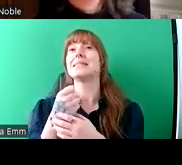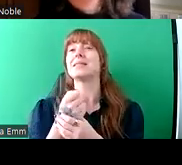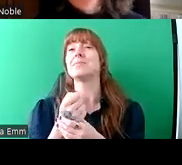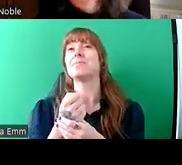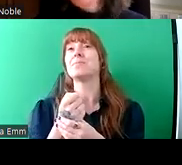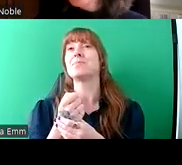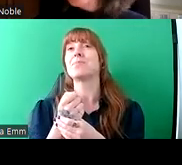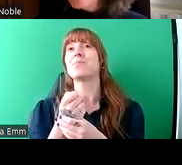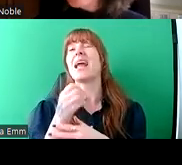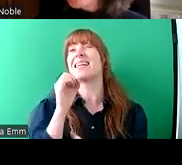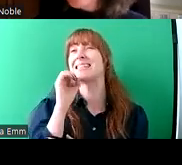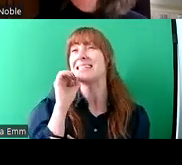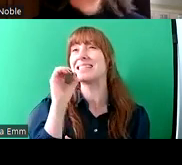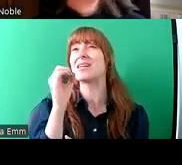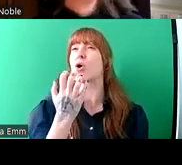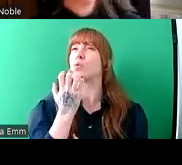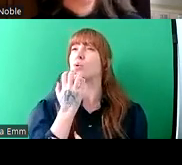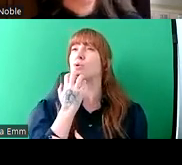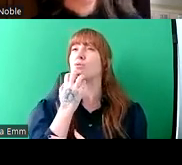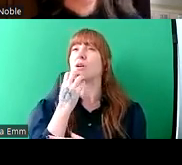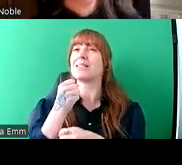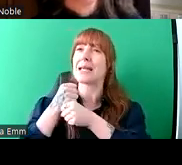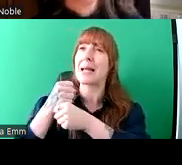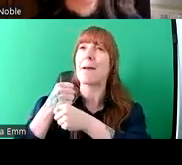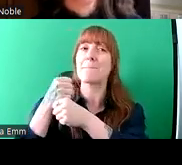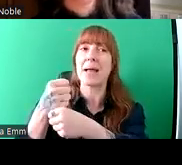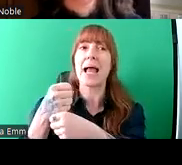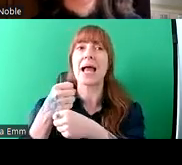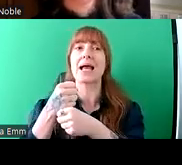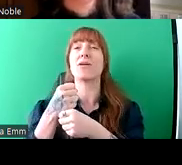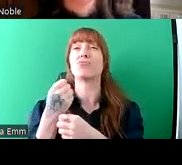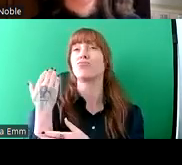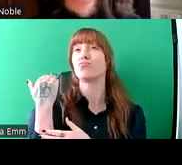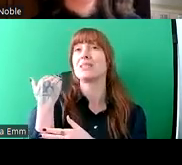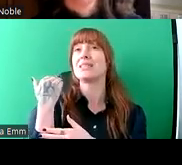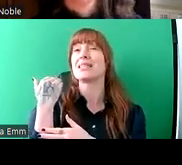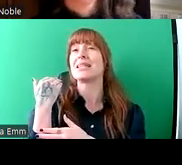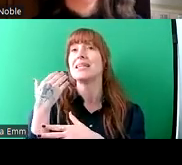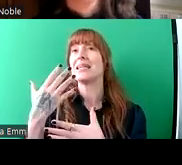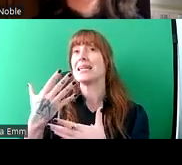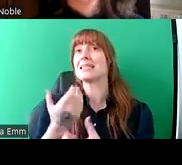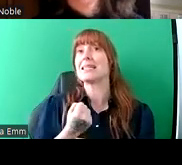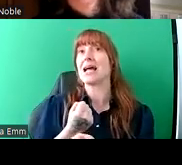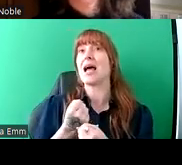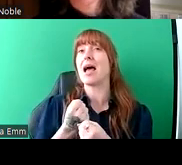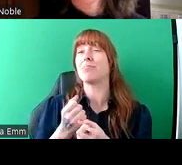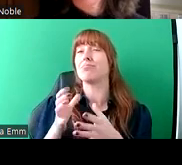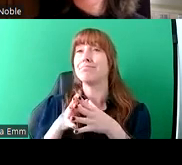and Zero Tolerance Campaign. We've recently taken on a large donation from [Rebecca Emerson] Dobash